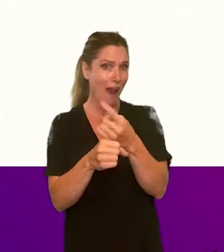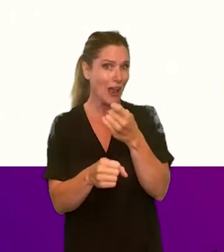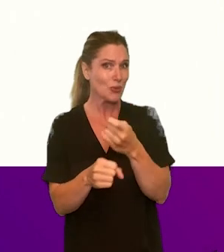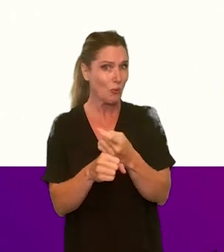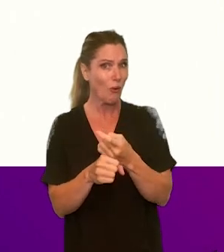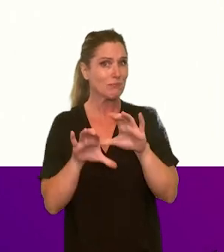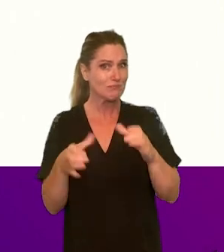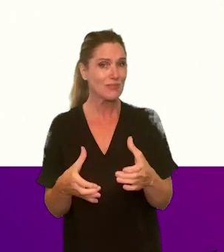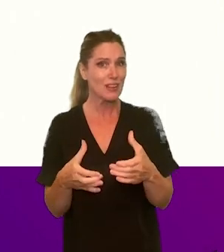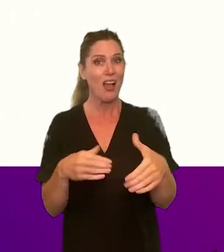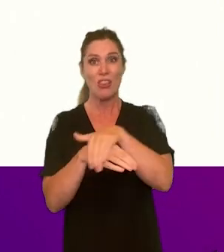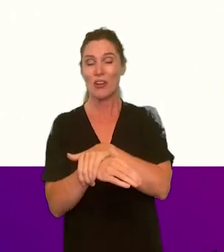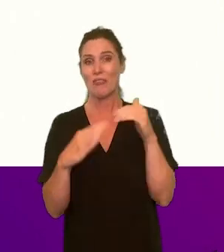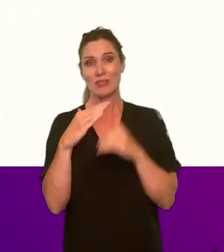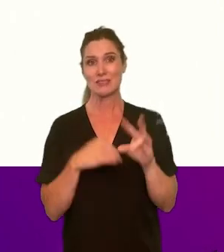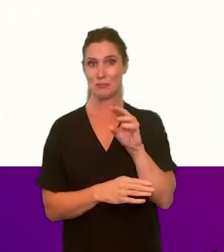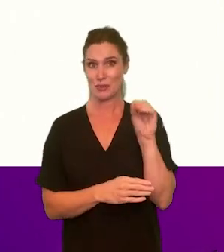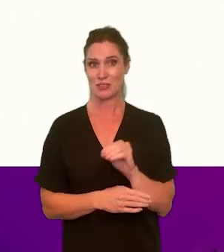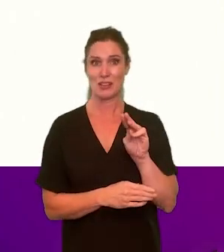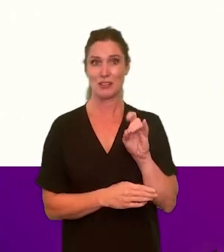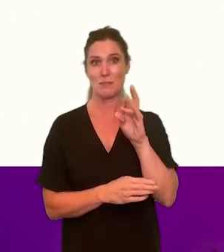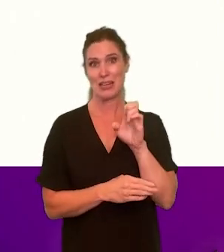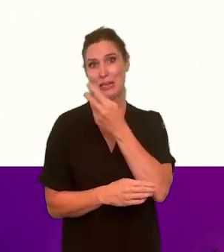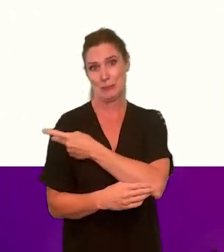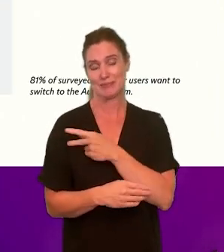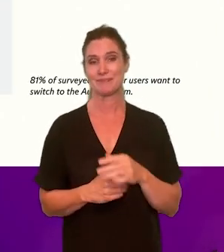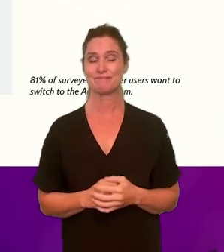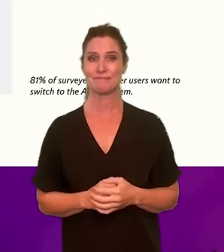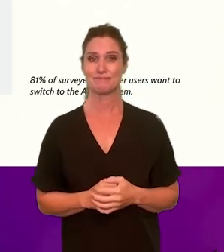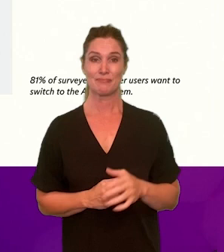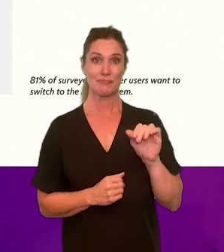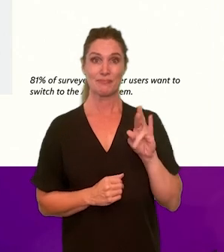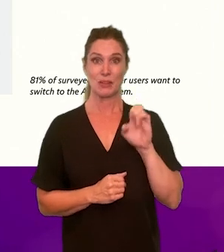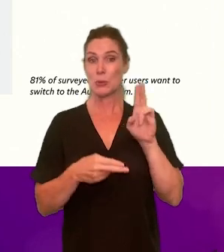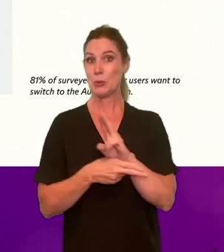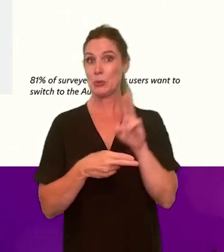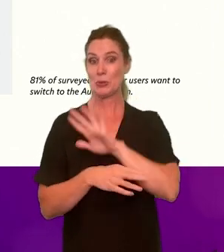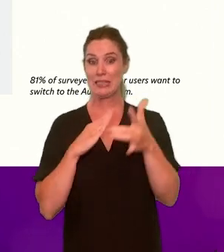they are covered for less than 7% of Medicare patients. Aurie uses a tech-enabled approach